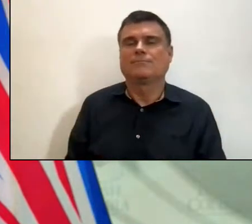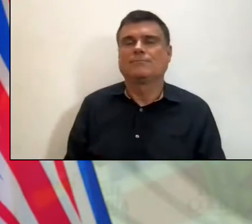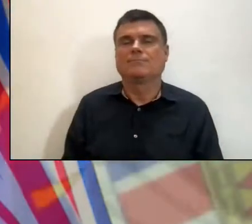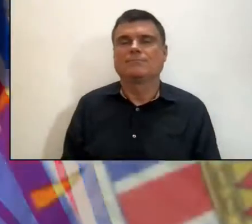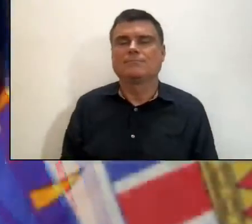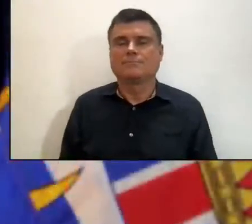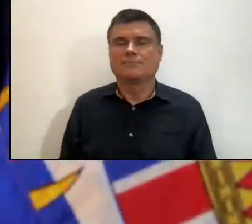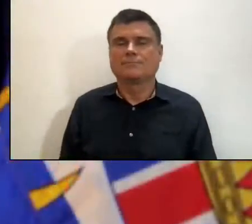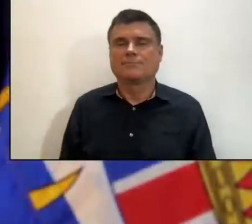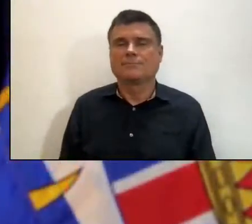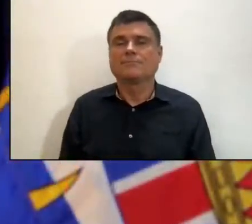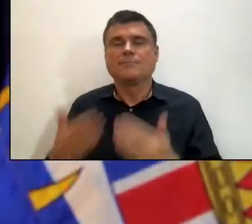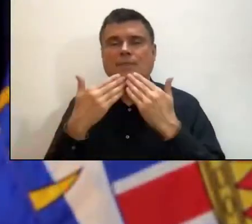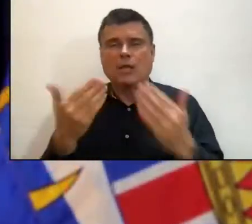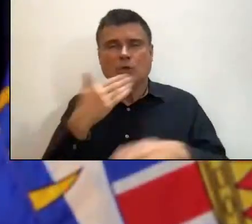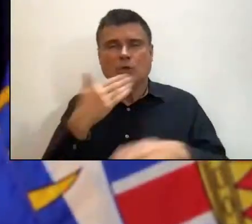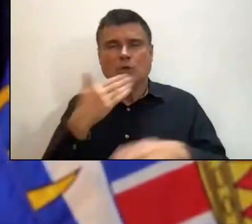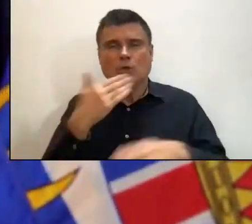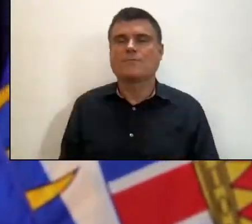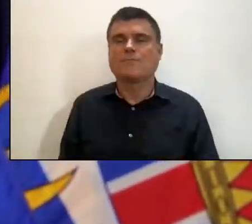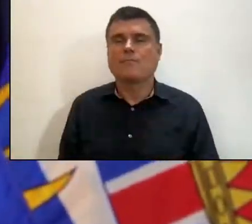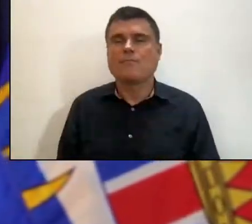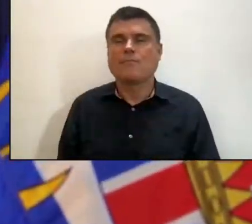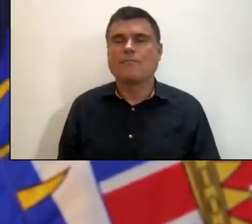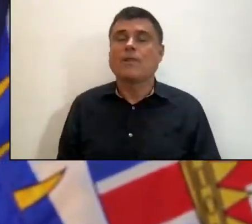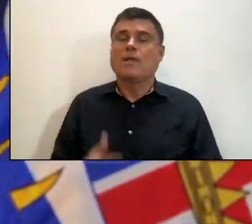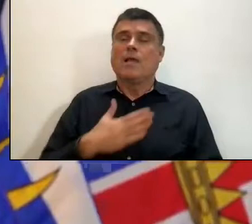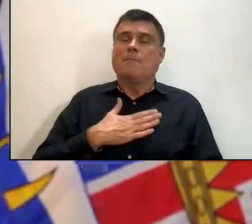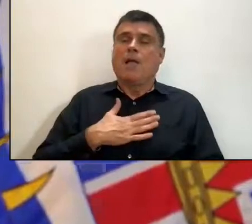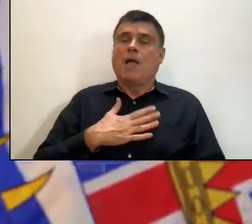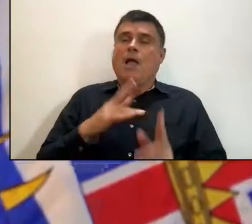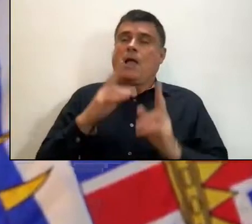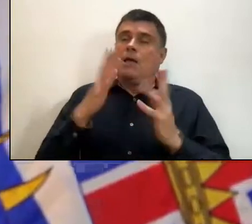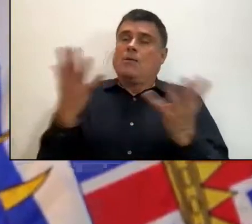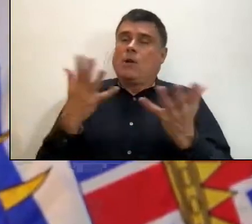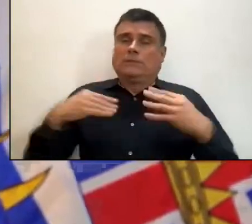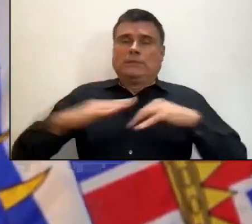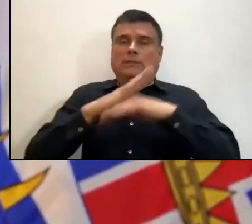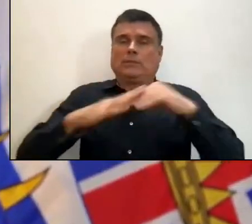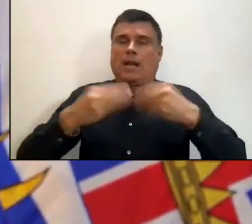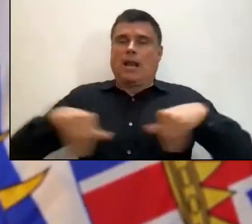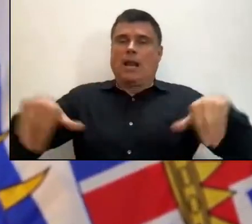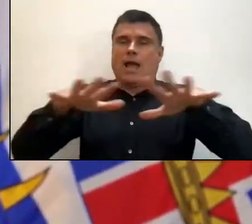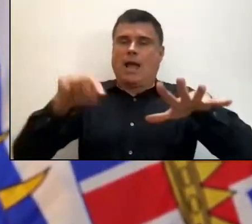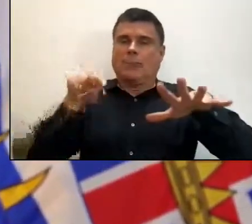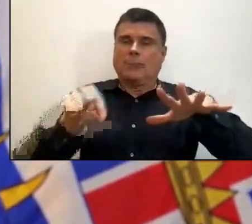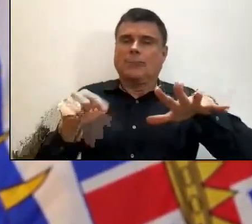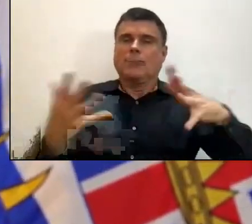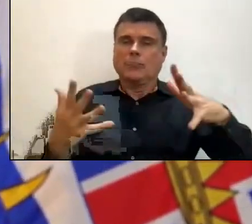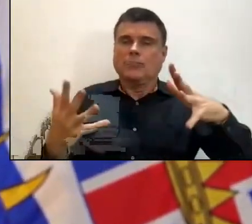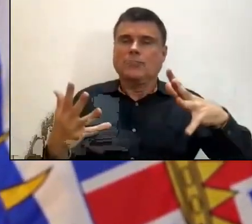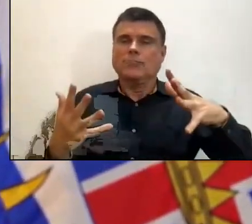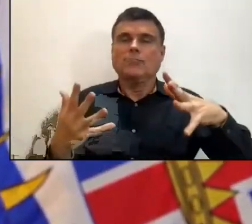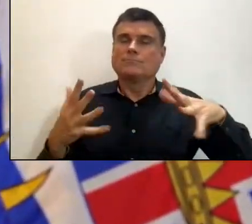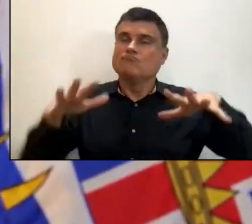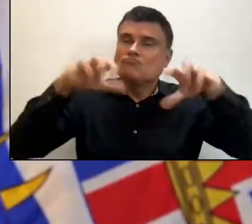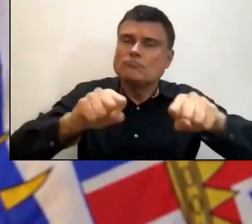particularly on this day the winter sstice where we have our loest ght theea It's a time to refct, to